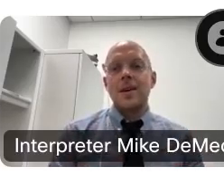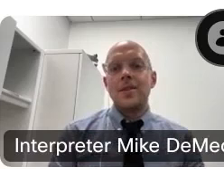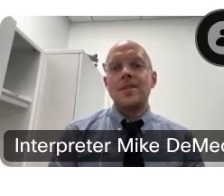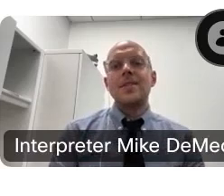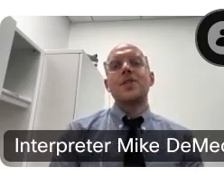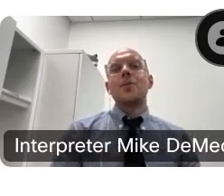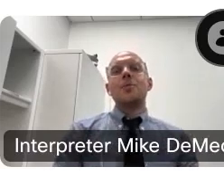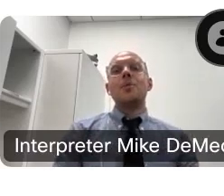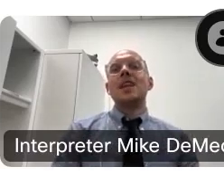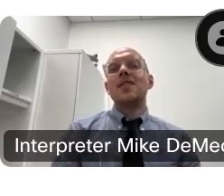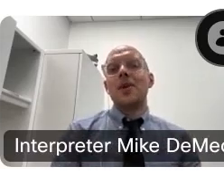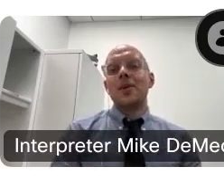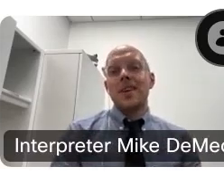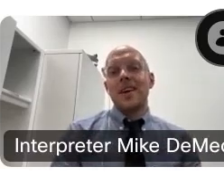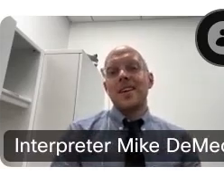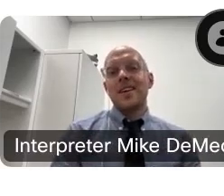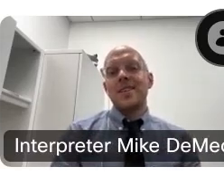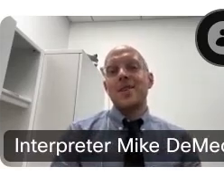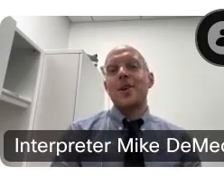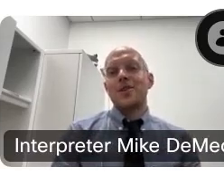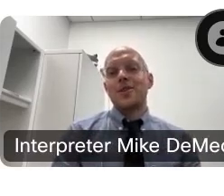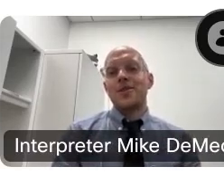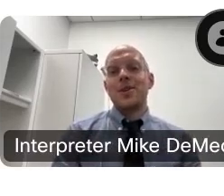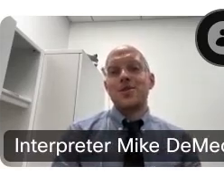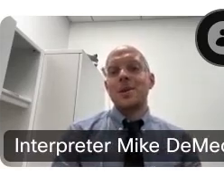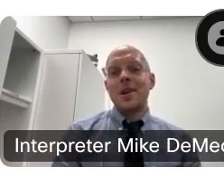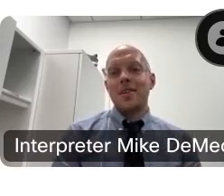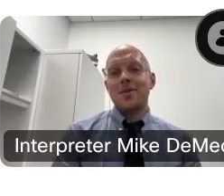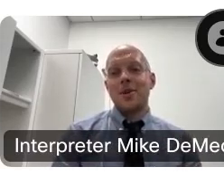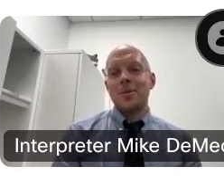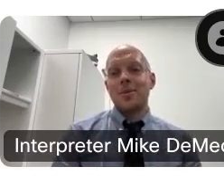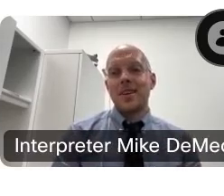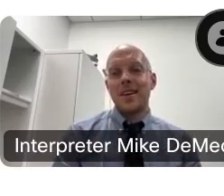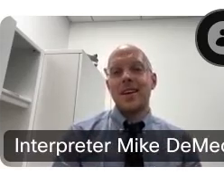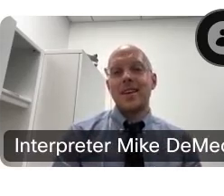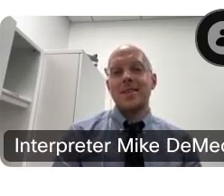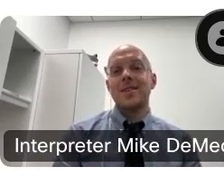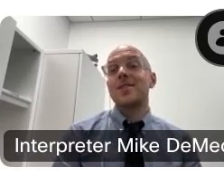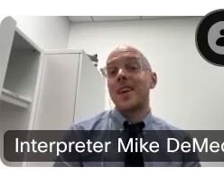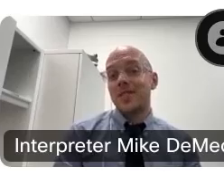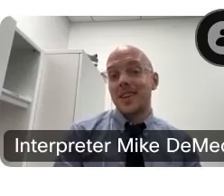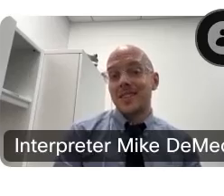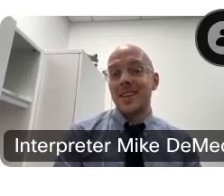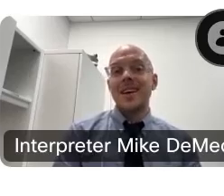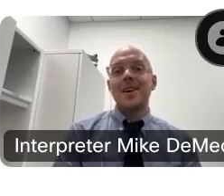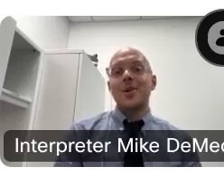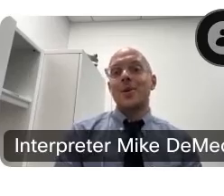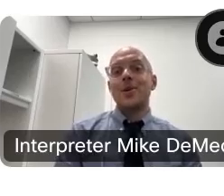So many of those, larger video streaming platforms, such as Netflix or Hulu,